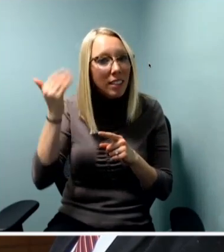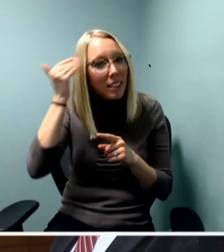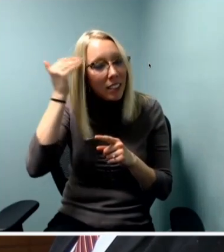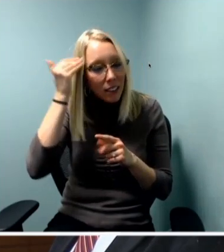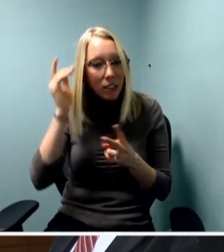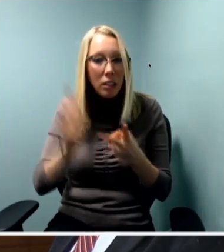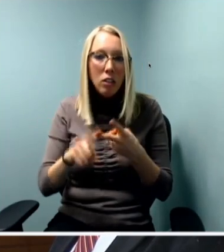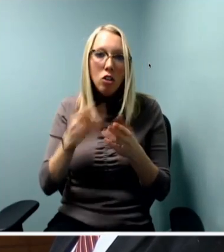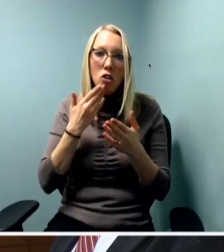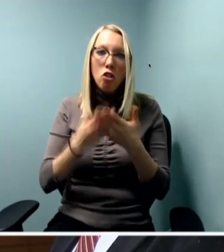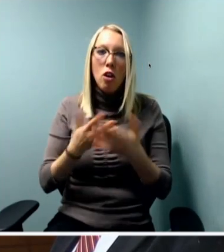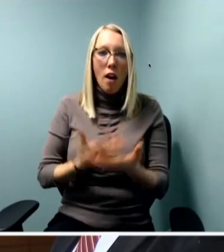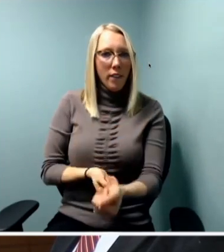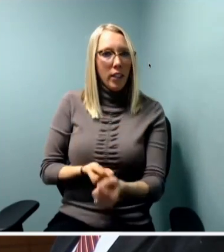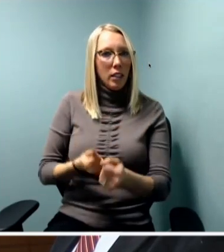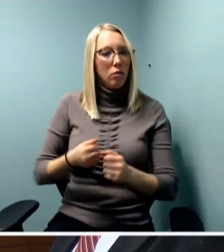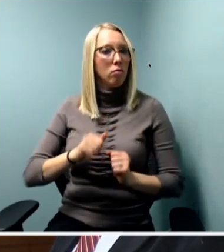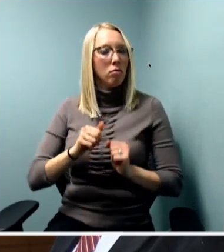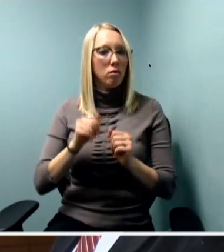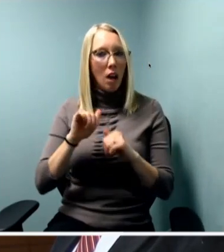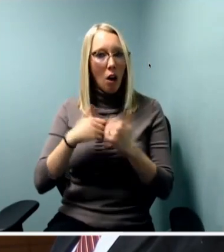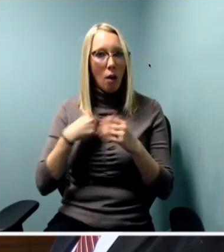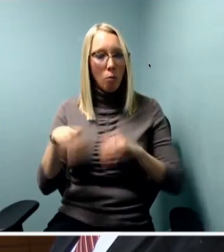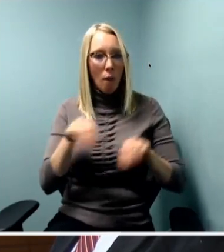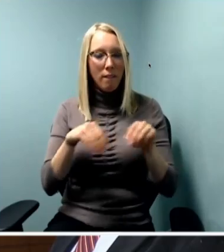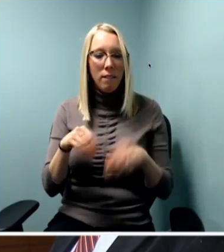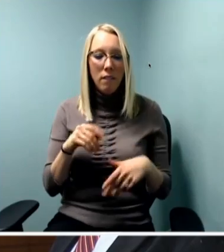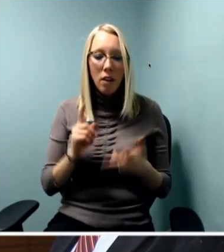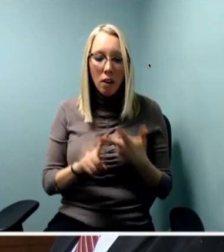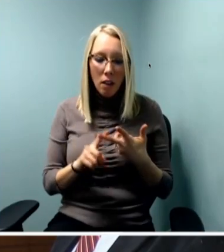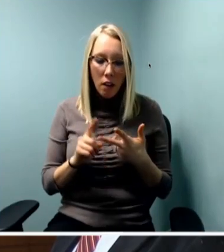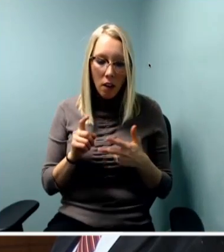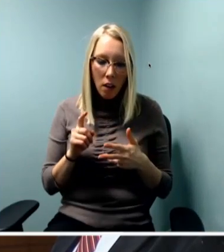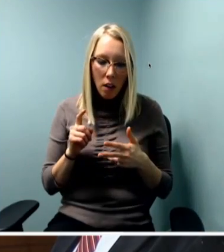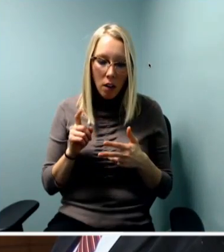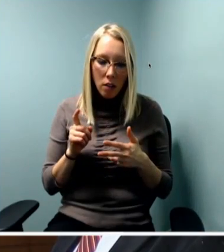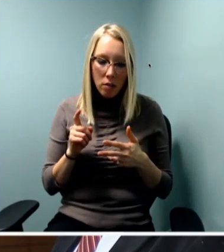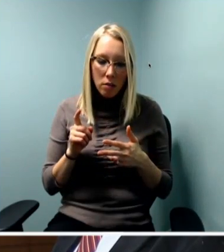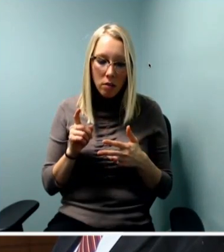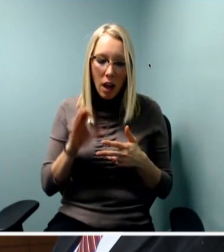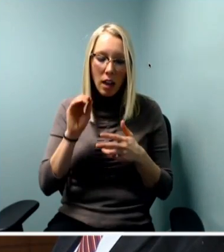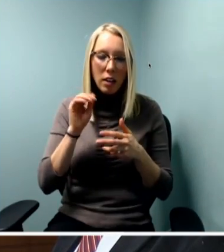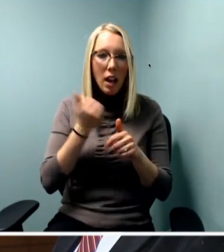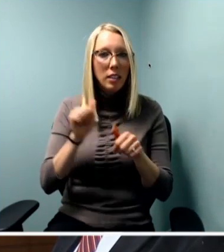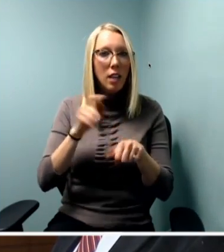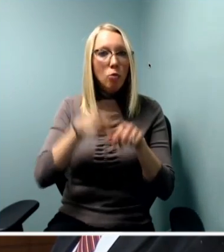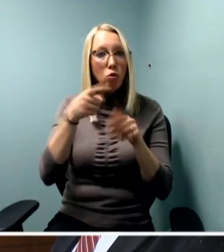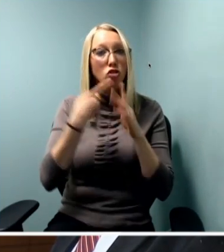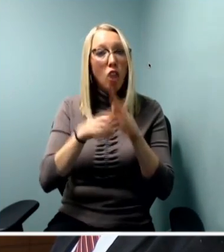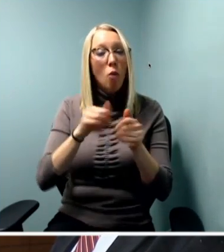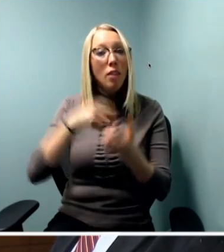And depending on which dance form you either start with a [plie], you start with a contraction, you begin again.